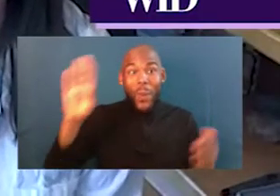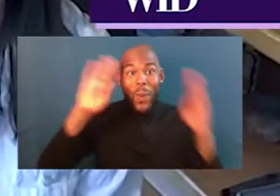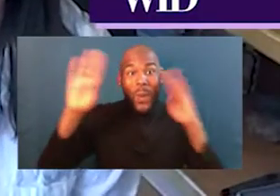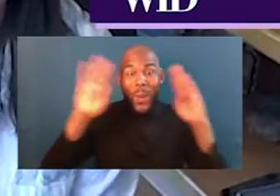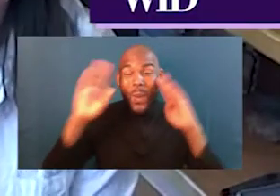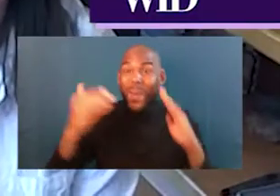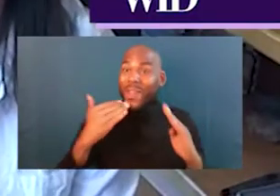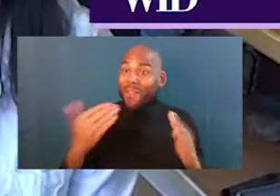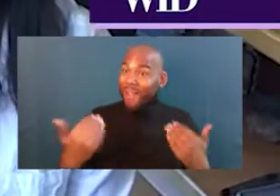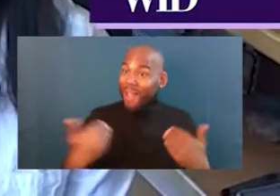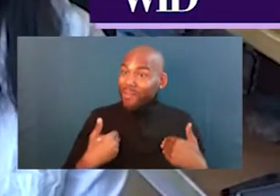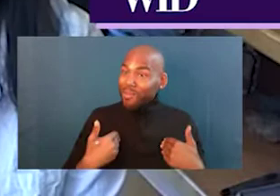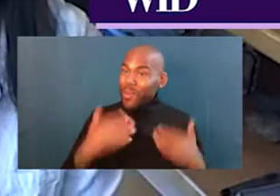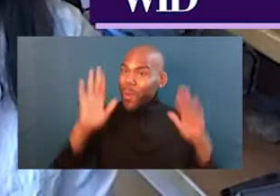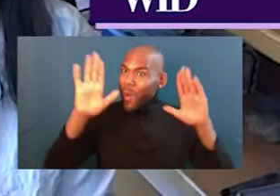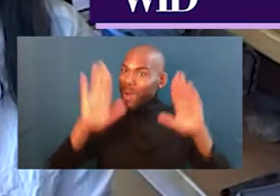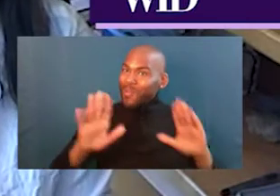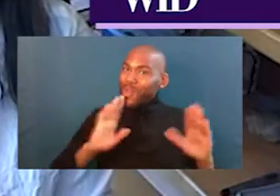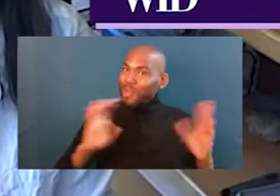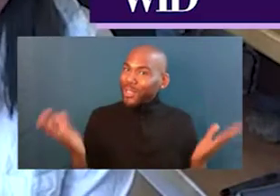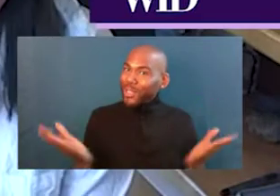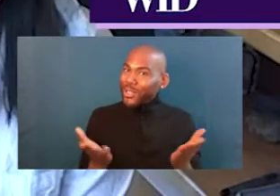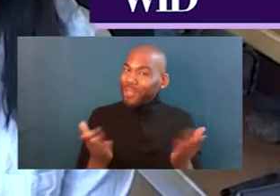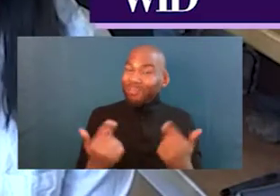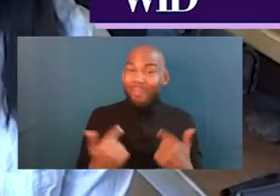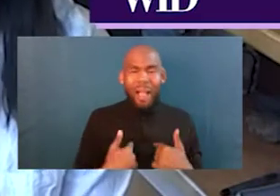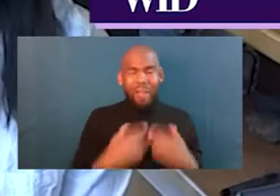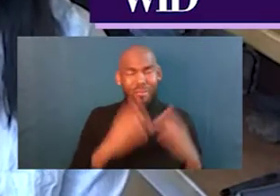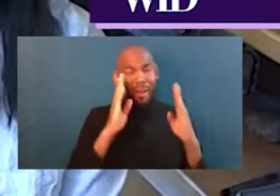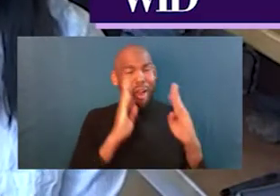me. It's really great to be here with all of you today. I have the honor of serving